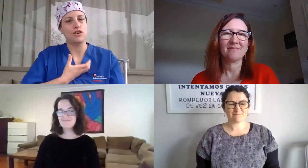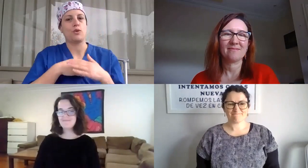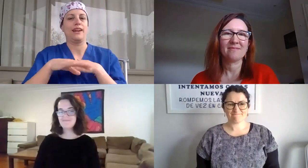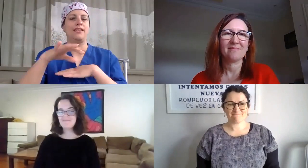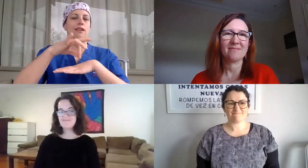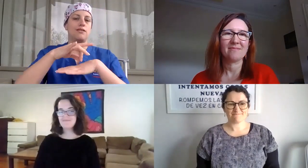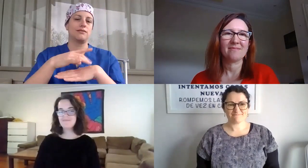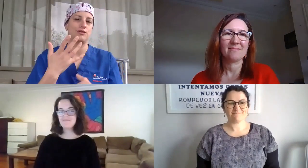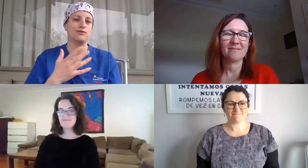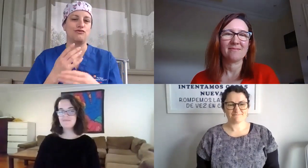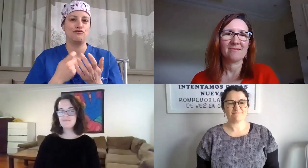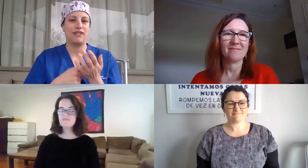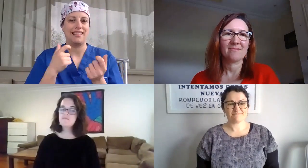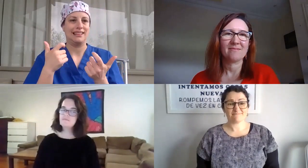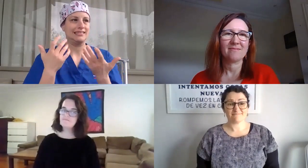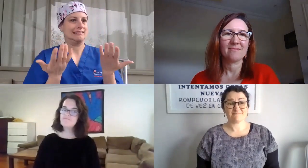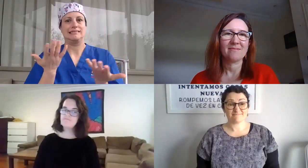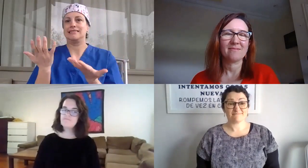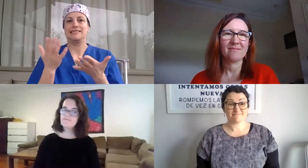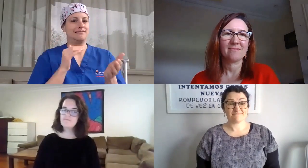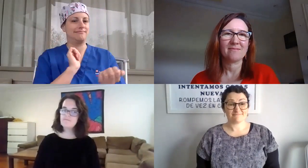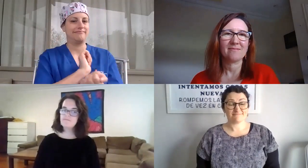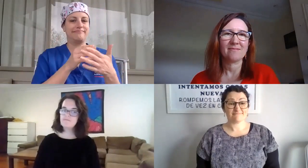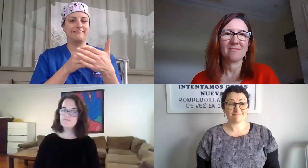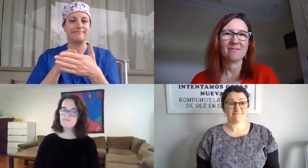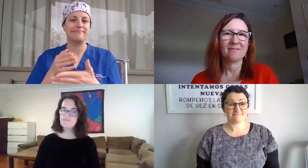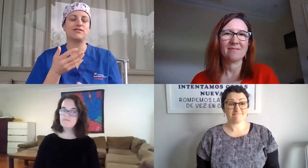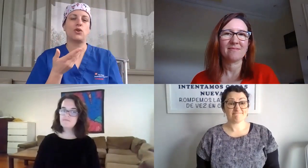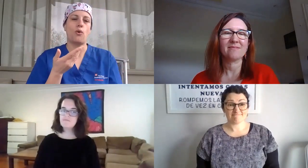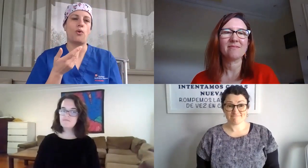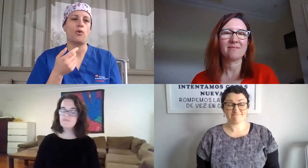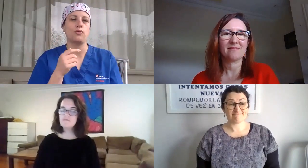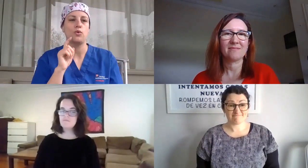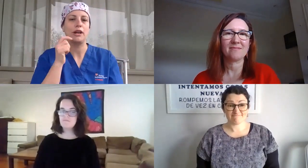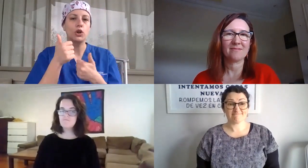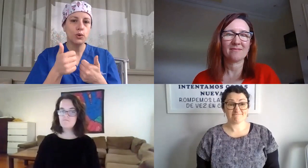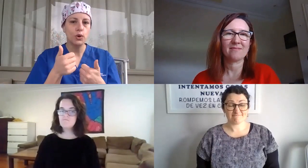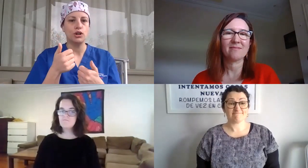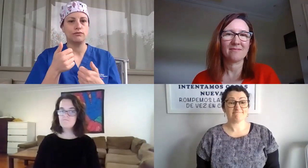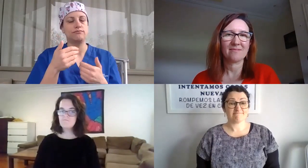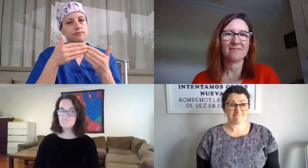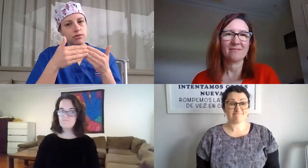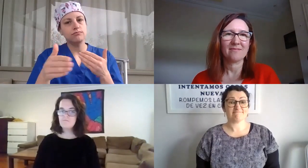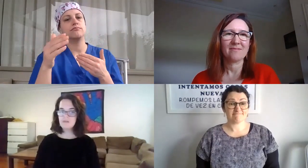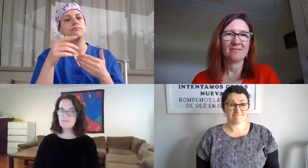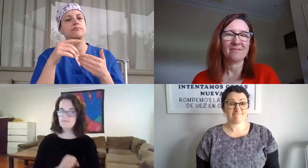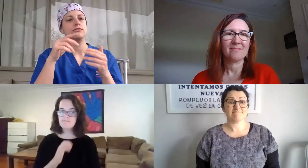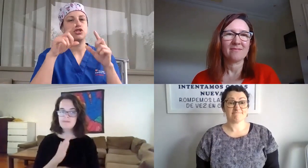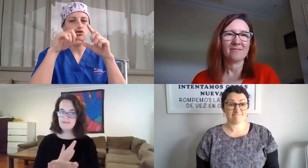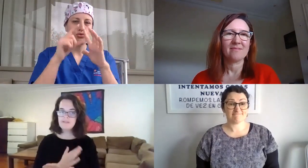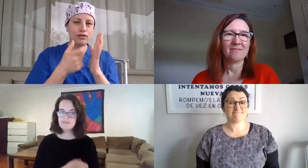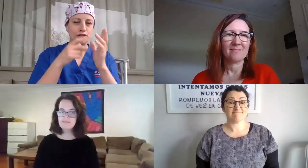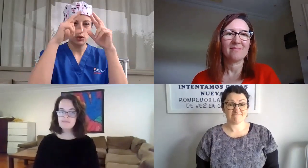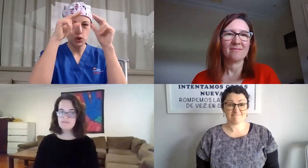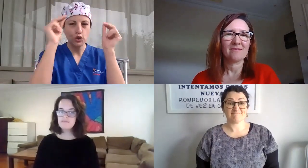for us to ensure that our patients are happy and when they come to the hospital, they don't have any type of barriers